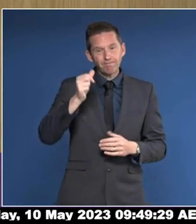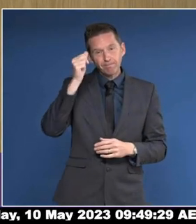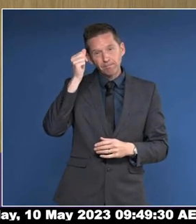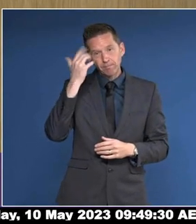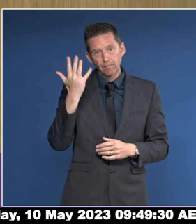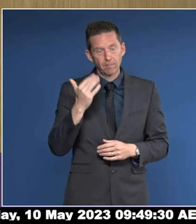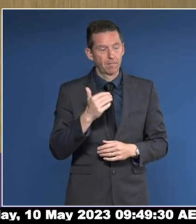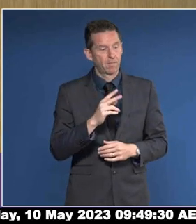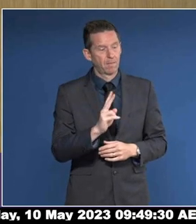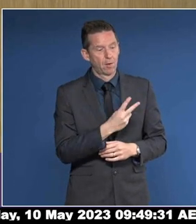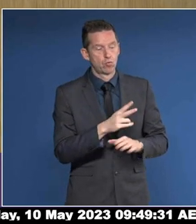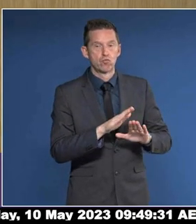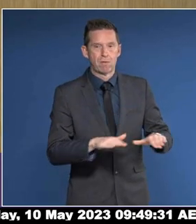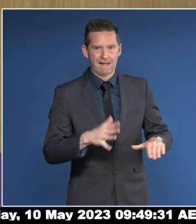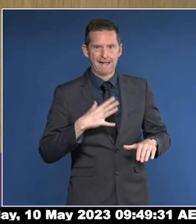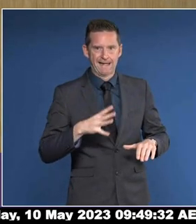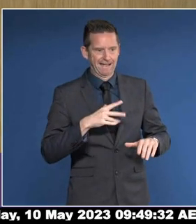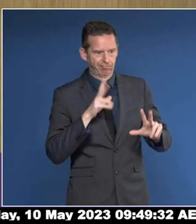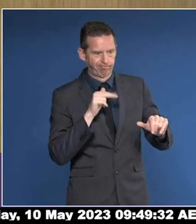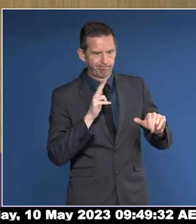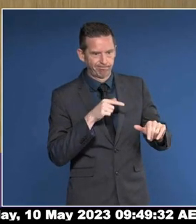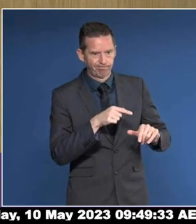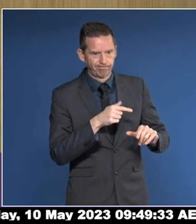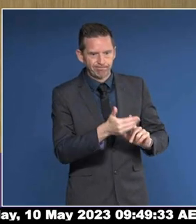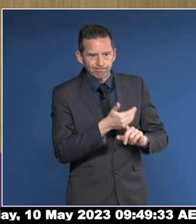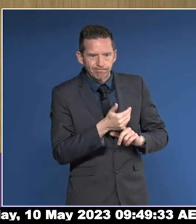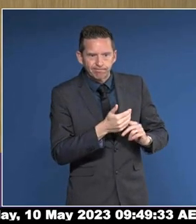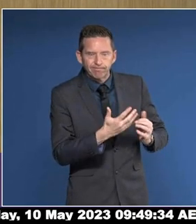protection and in need of intervention to improve their circumstances.